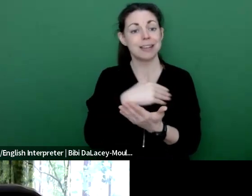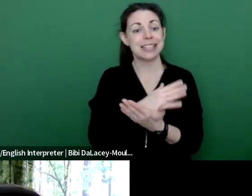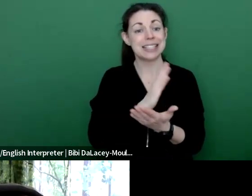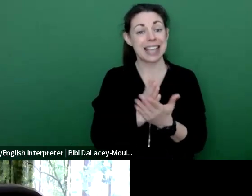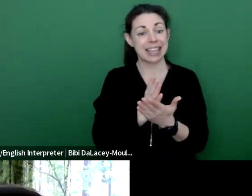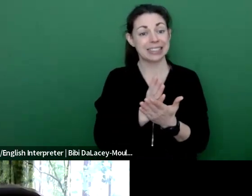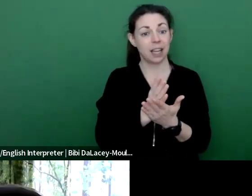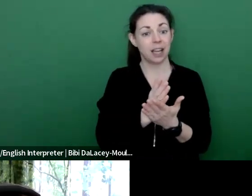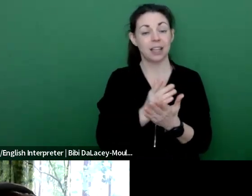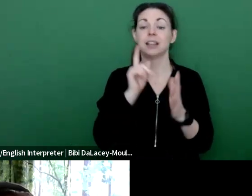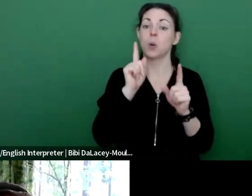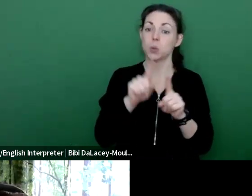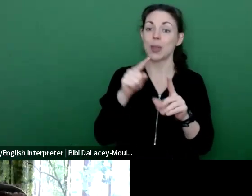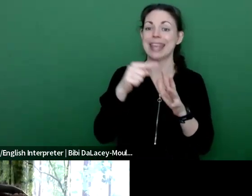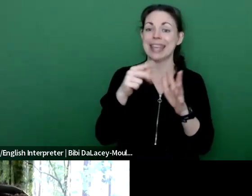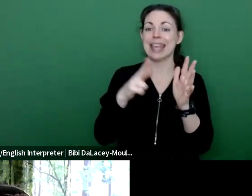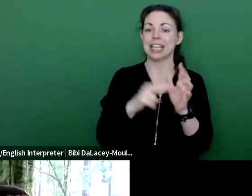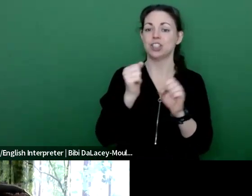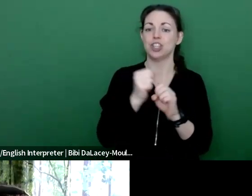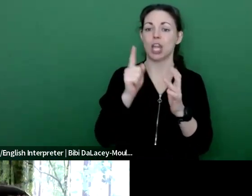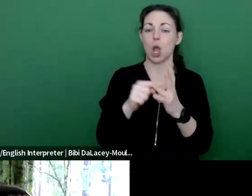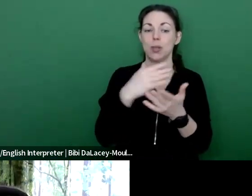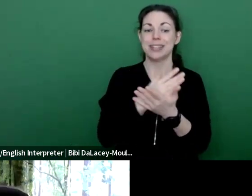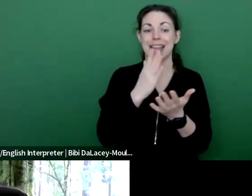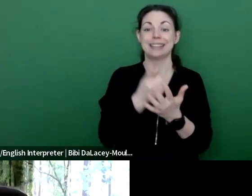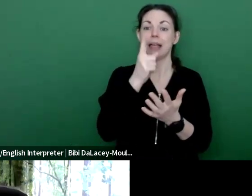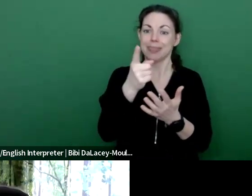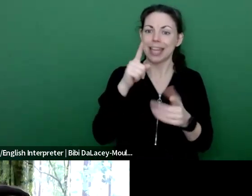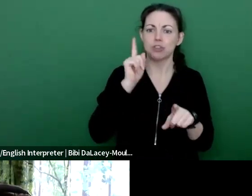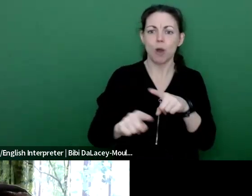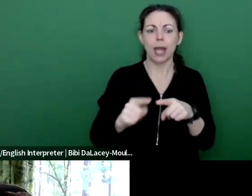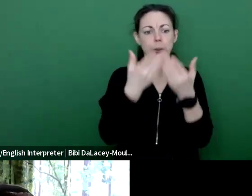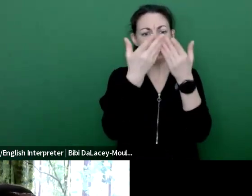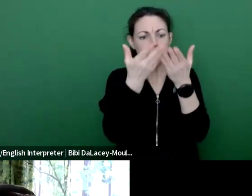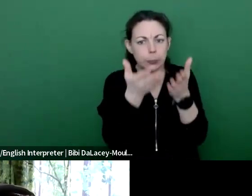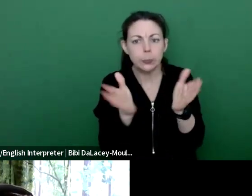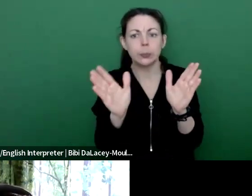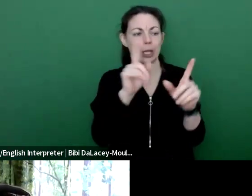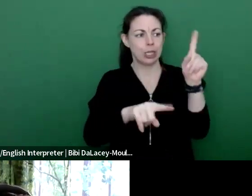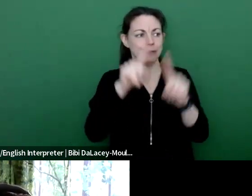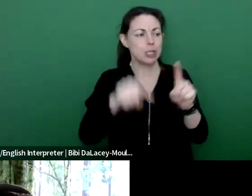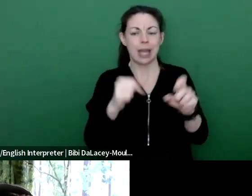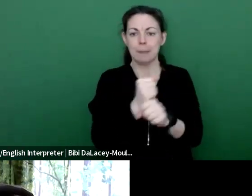ENGO sector, is working really hard on diversifying our talent pipeline, so we know that we're not fully